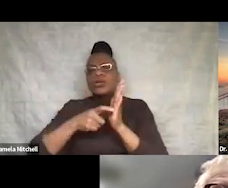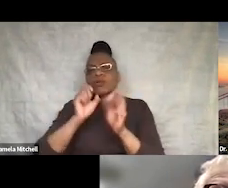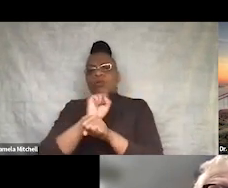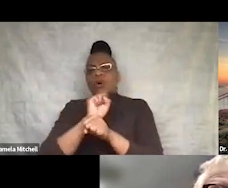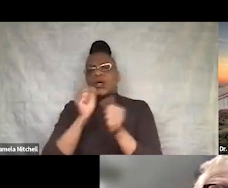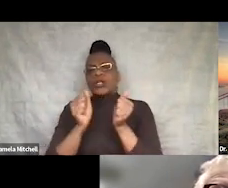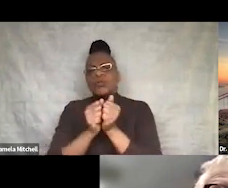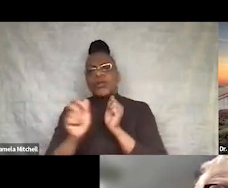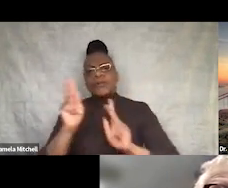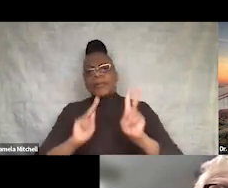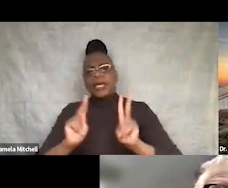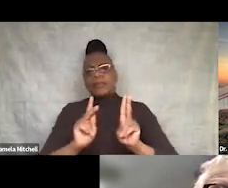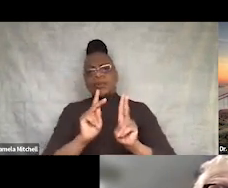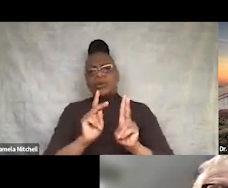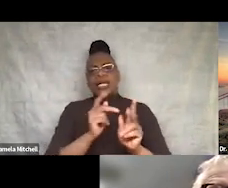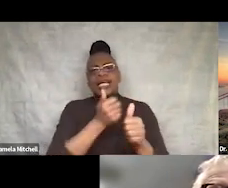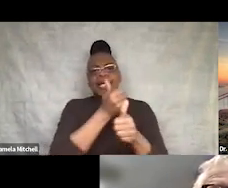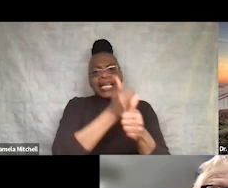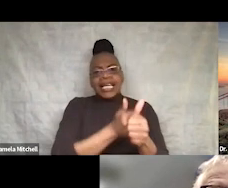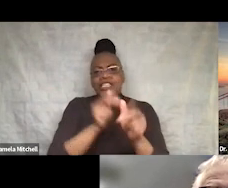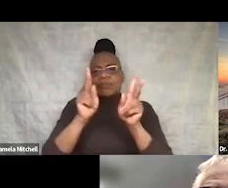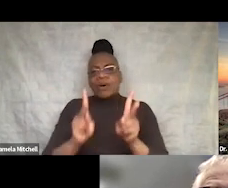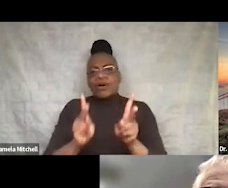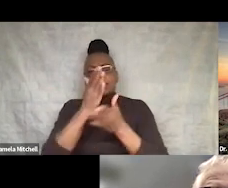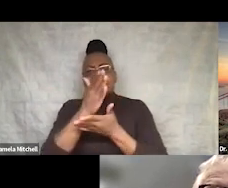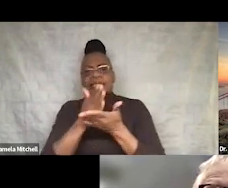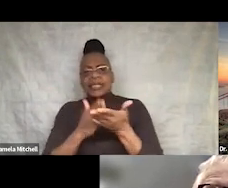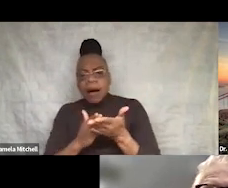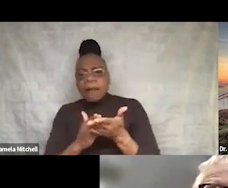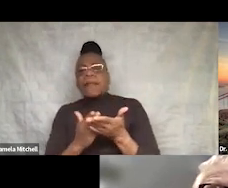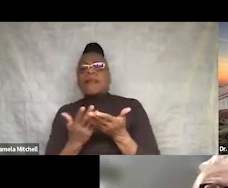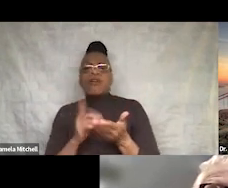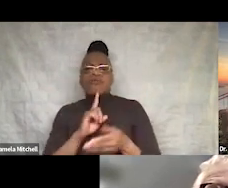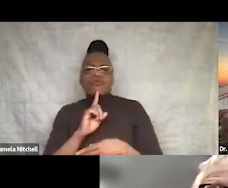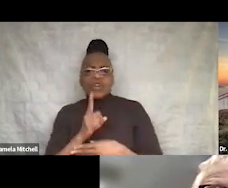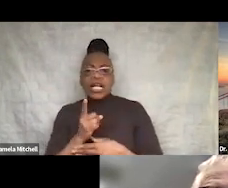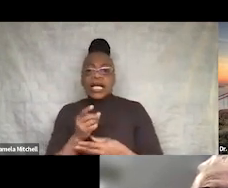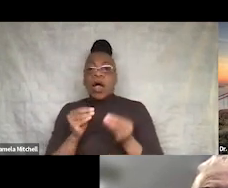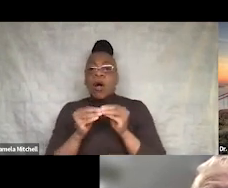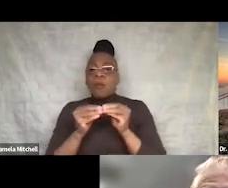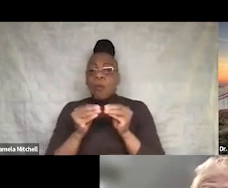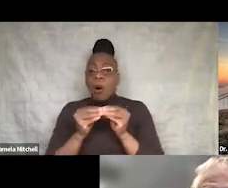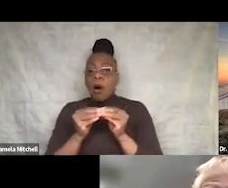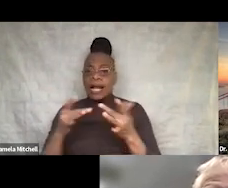for different individuals, some of those dimensions of well-being might be weighed a lot more than others in their life.